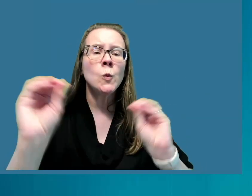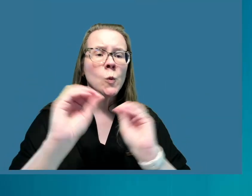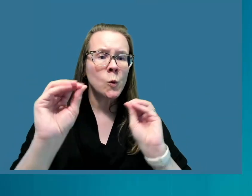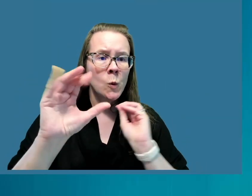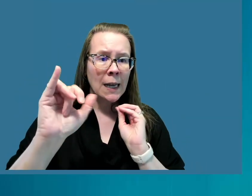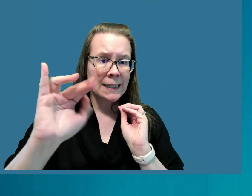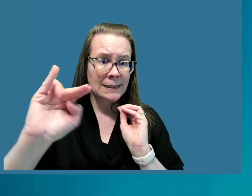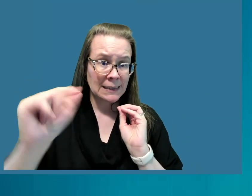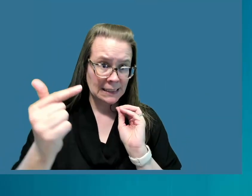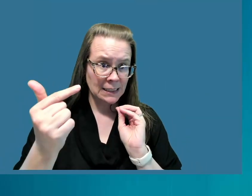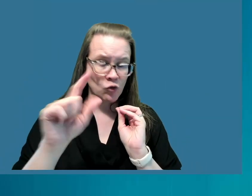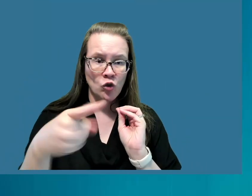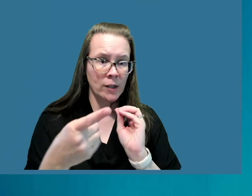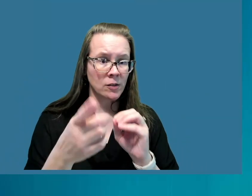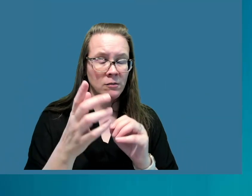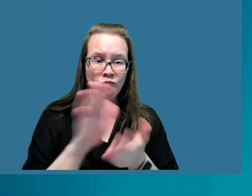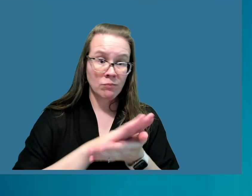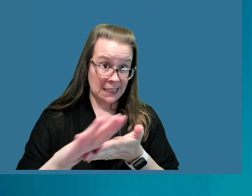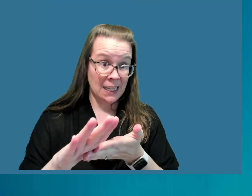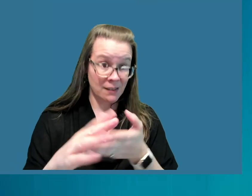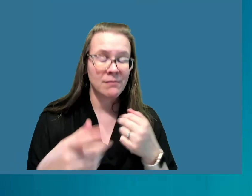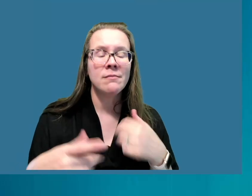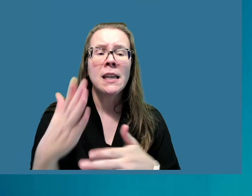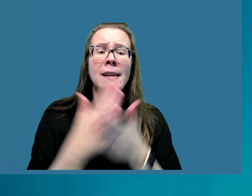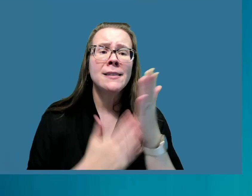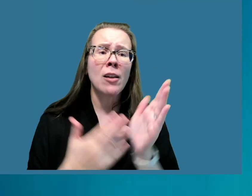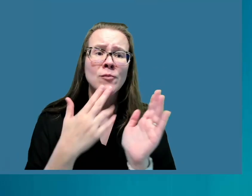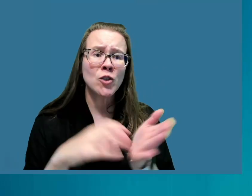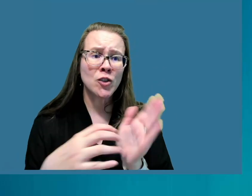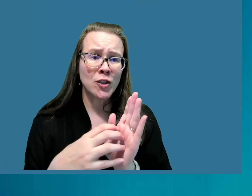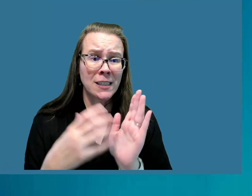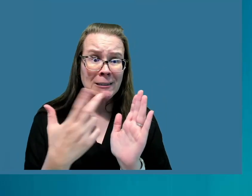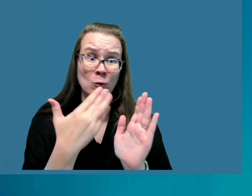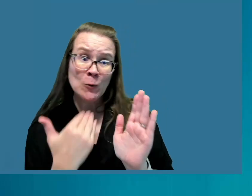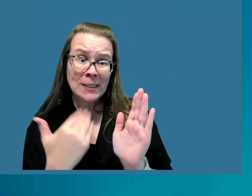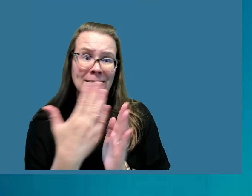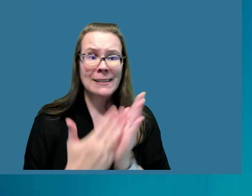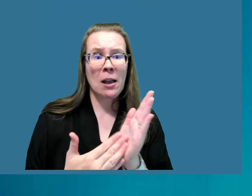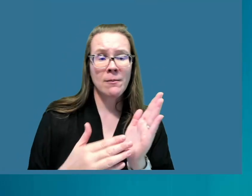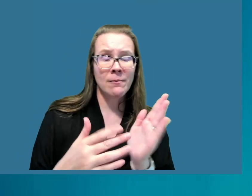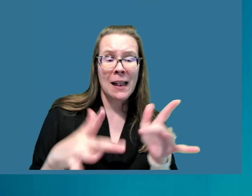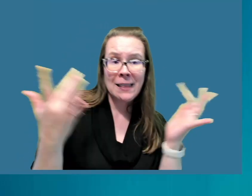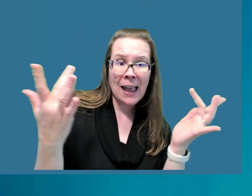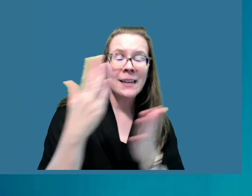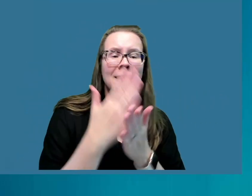some sugar cookie recipes taste great without icing, um, or light icing. And because some